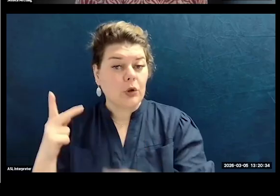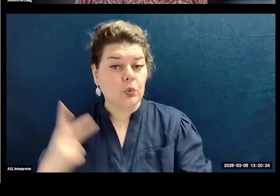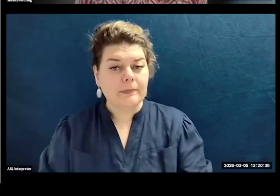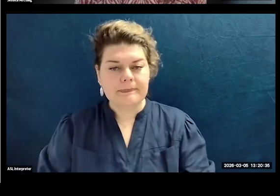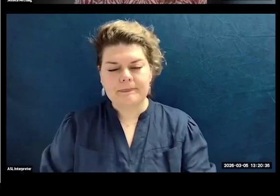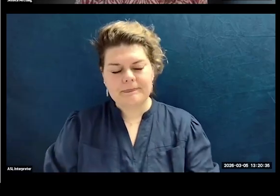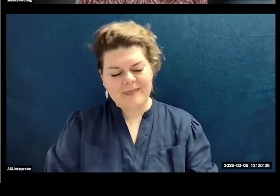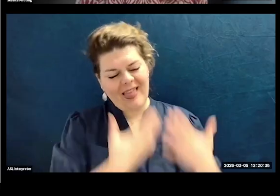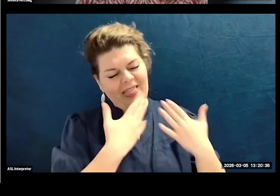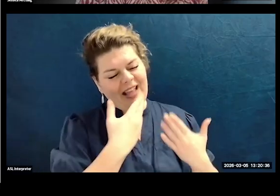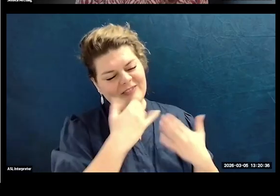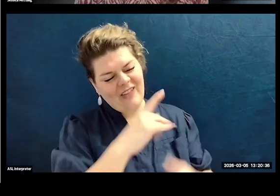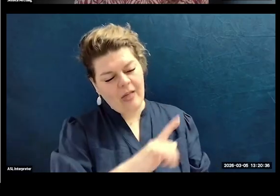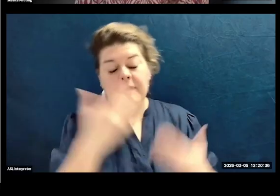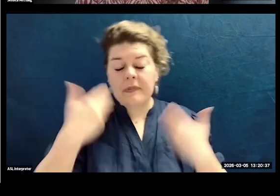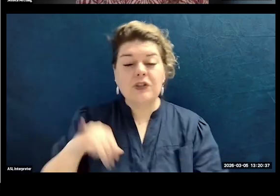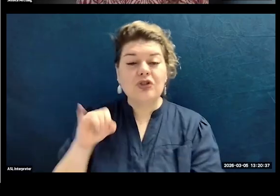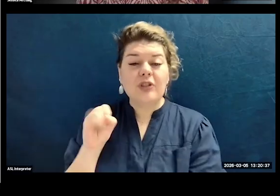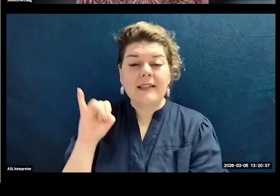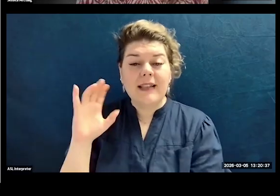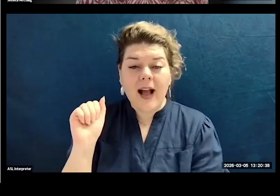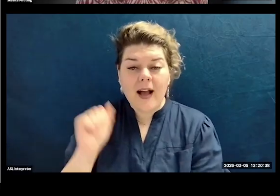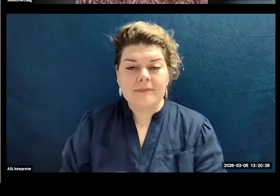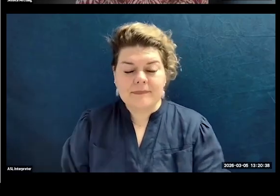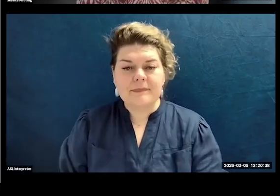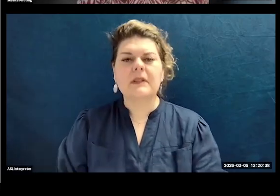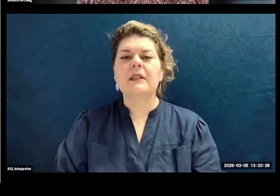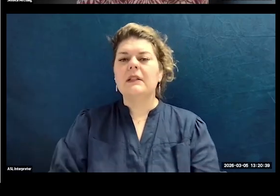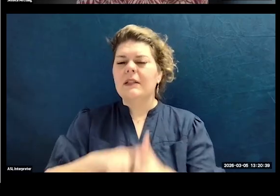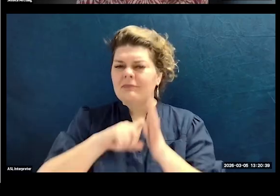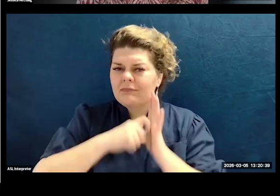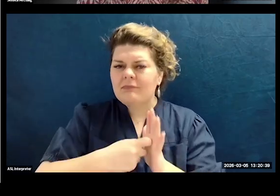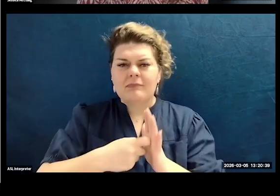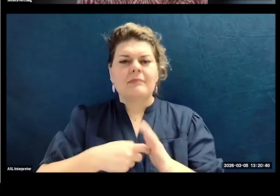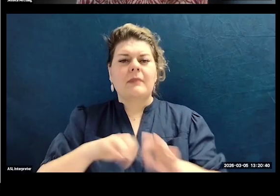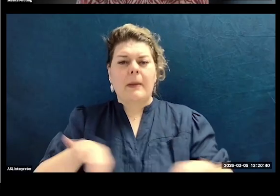Thanks, Phil. This is Jessica. So, key takeaways from part one.